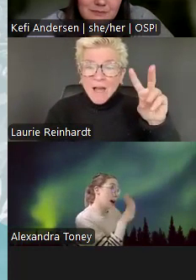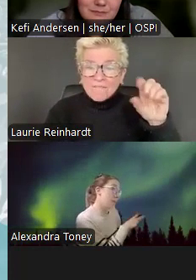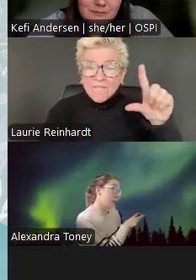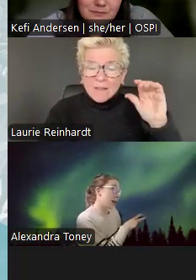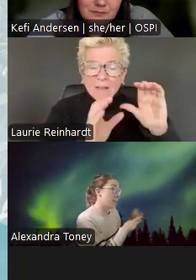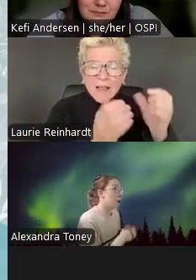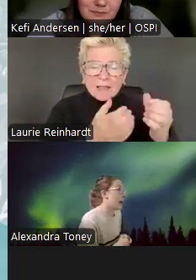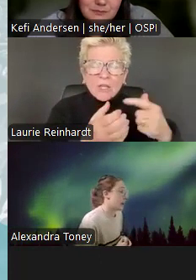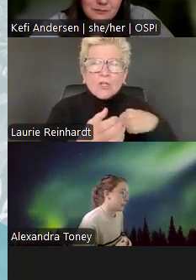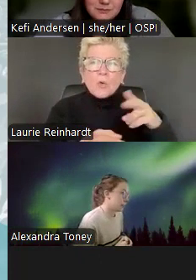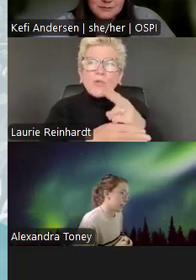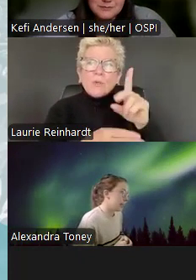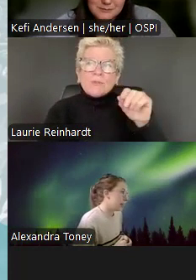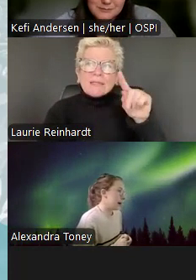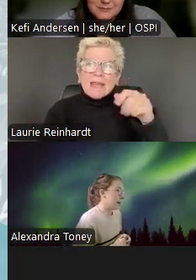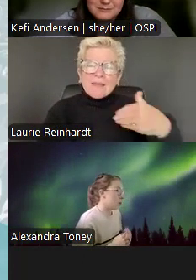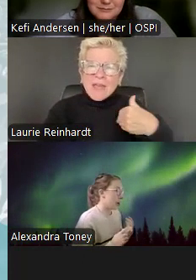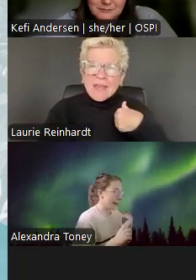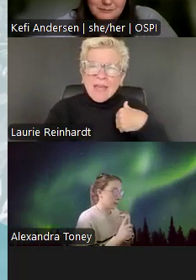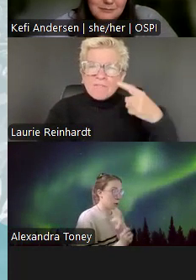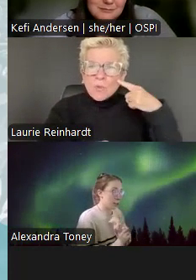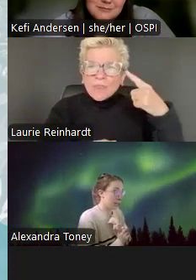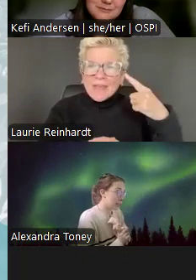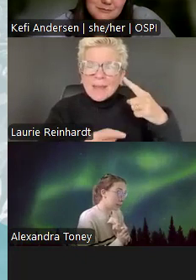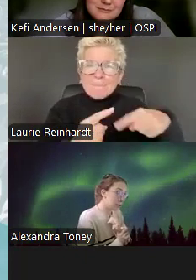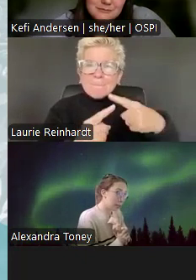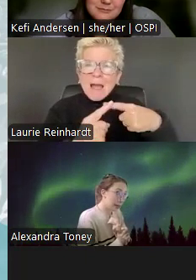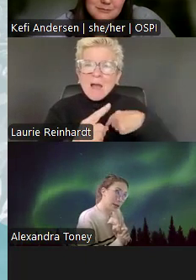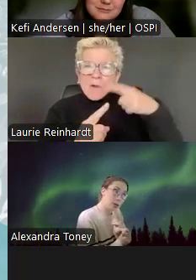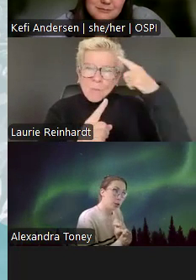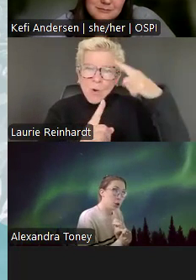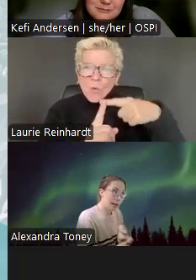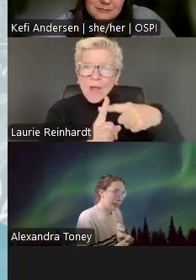upfront and proactively about what kind of course flexibility that you might